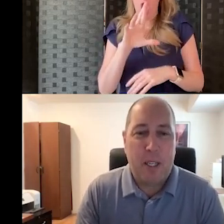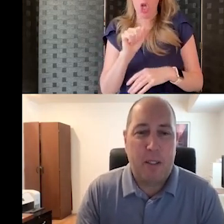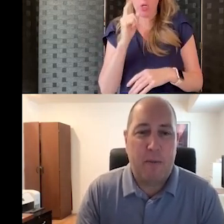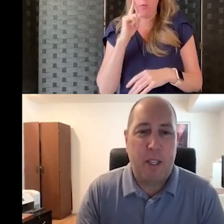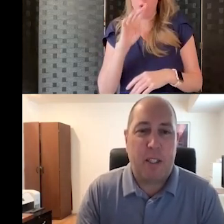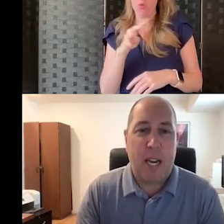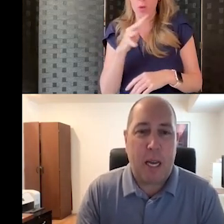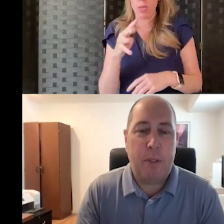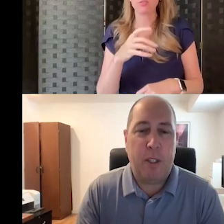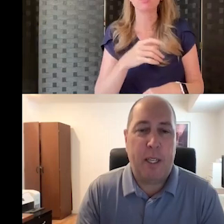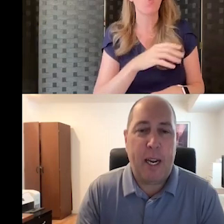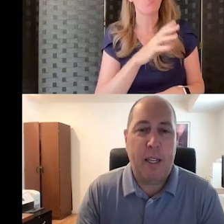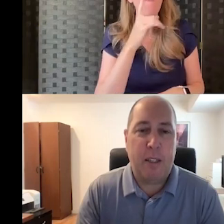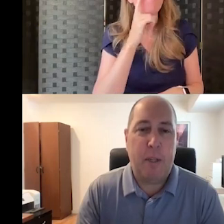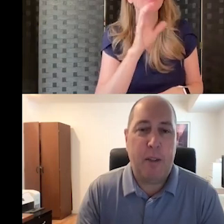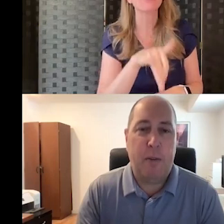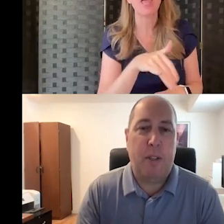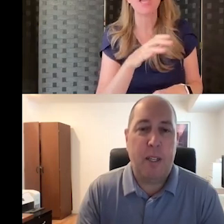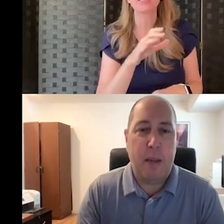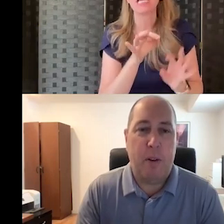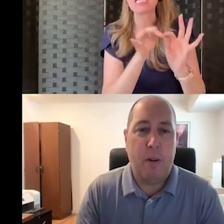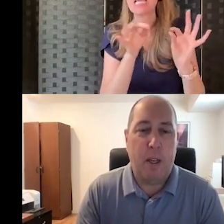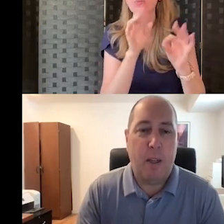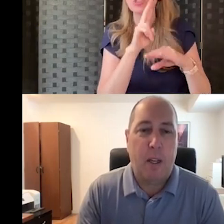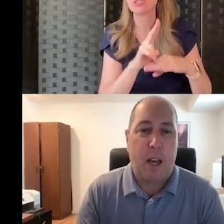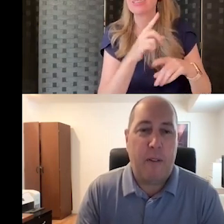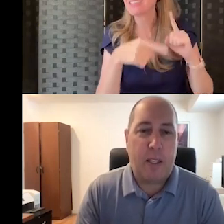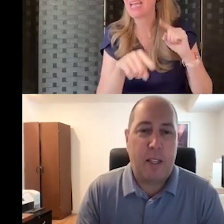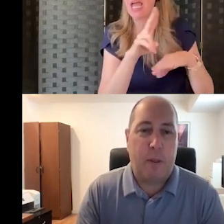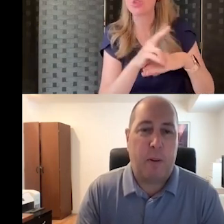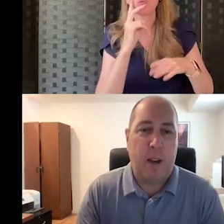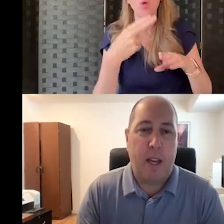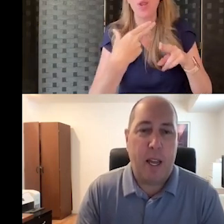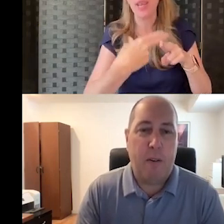Because of this, caption can't be used to name the grid. I've asked them to provide a header